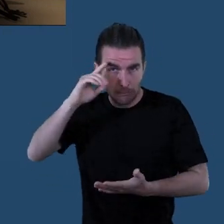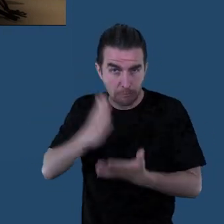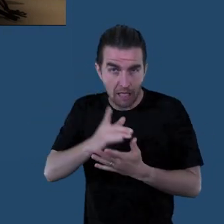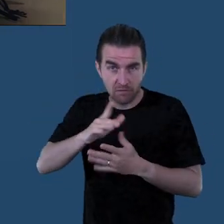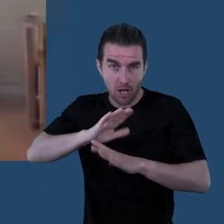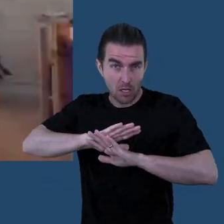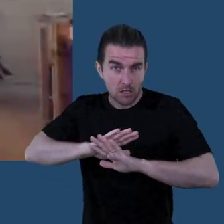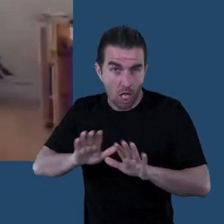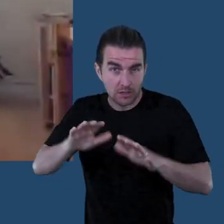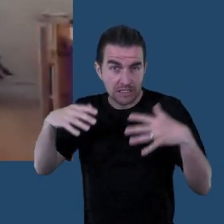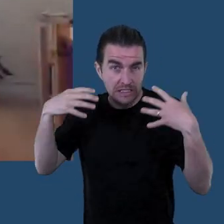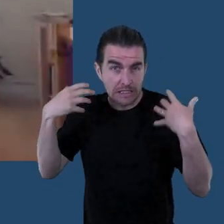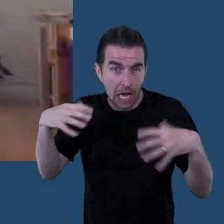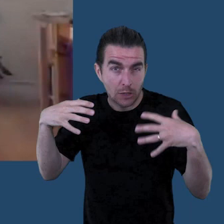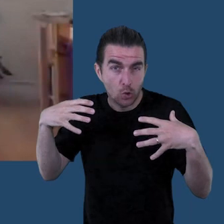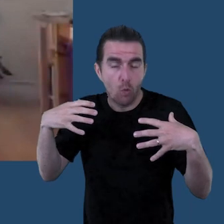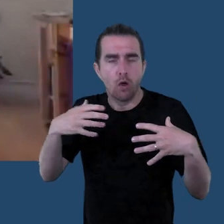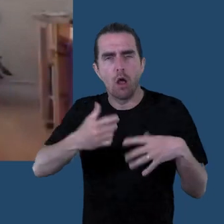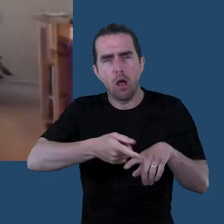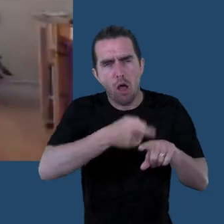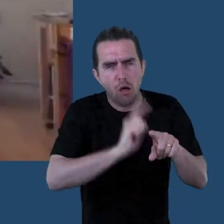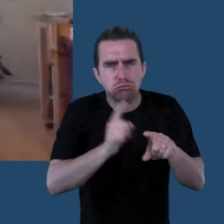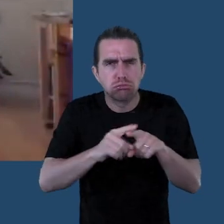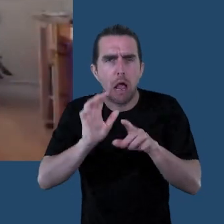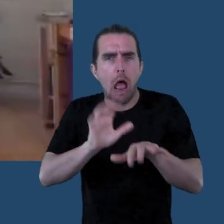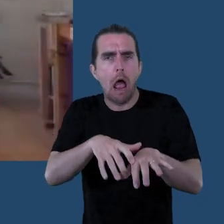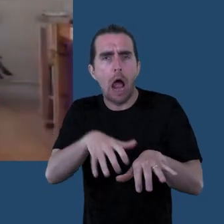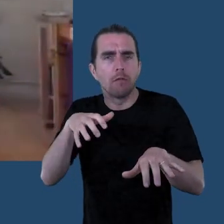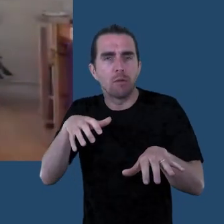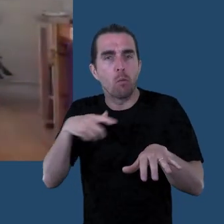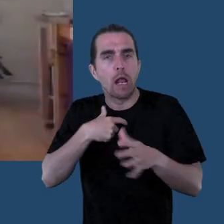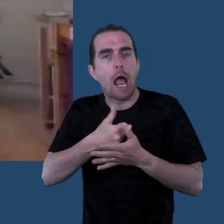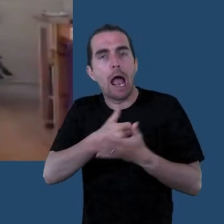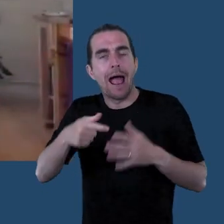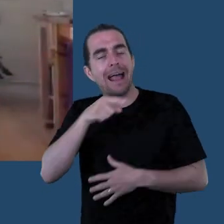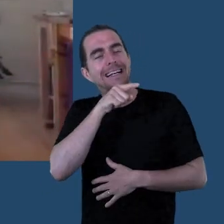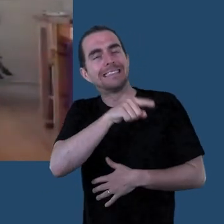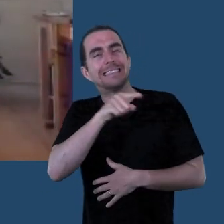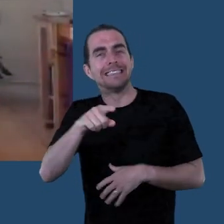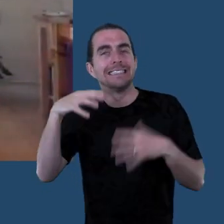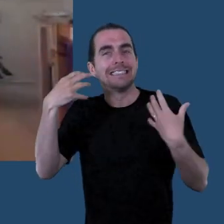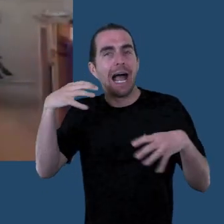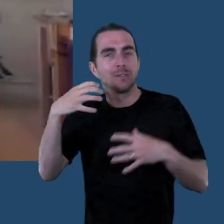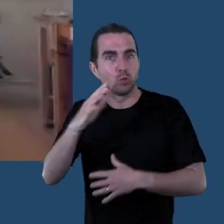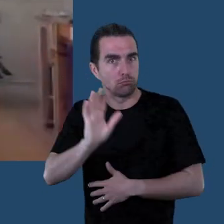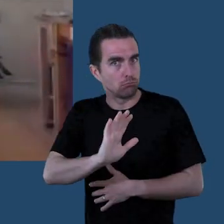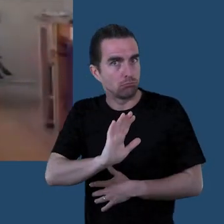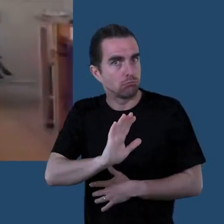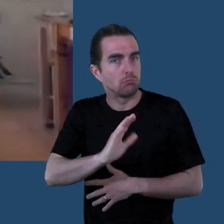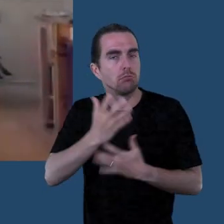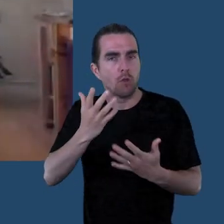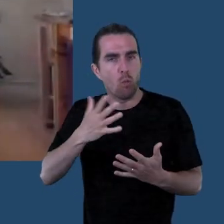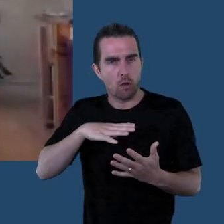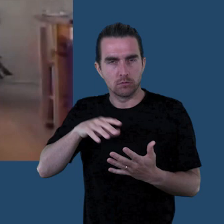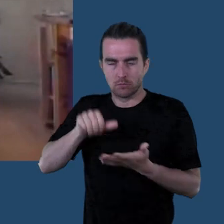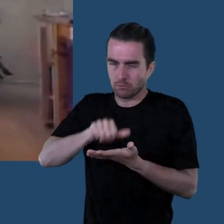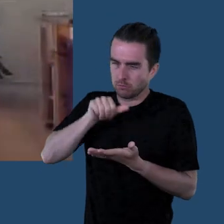We're gonna be finding out a bit more about some of those animals we commonly mistake for dinosaurs, but also, what it is that actually makes a dinosaur.